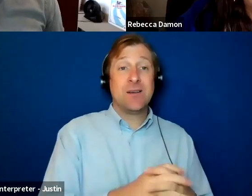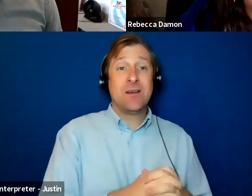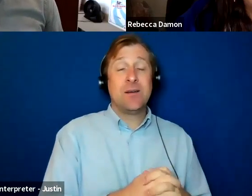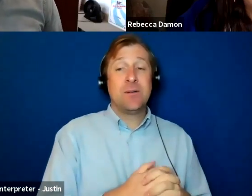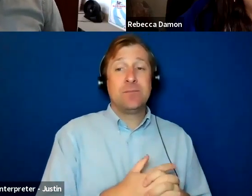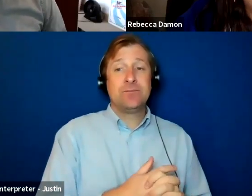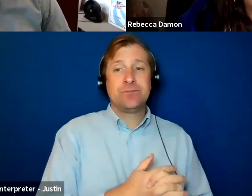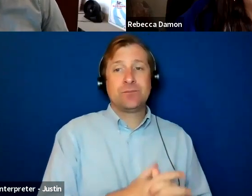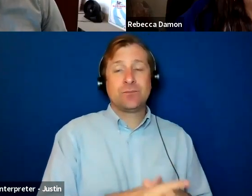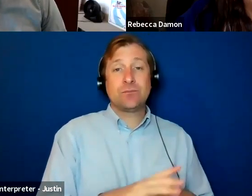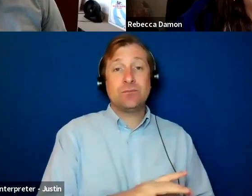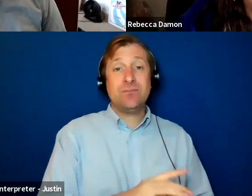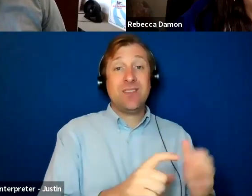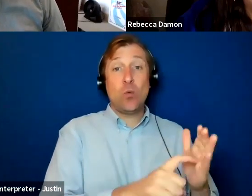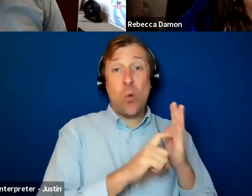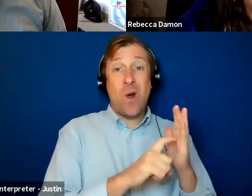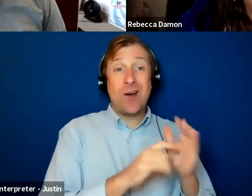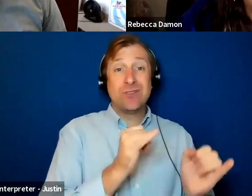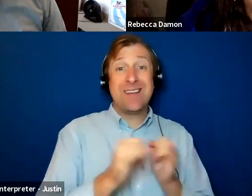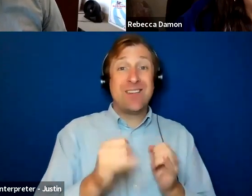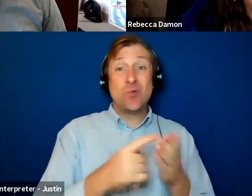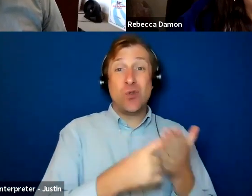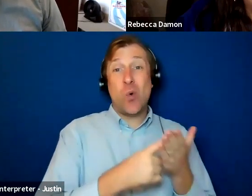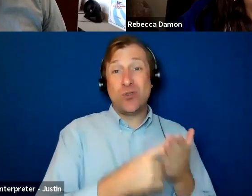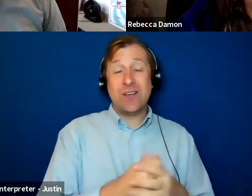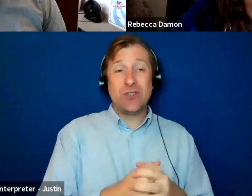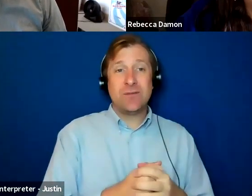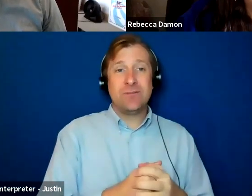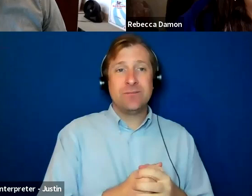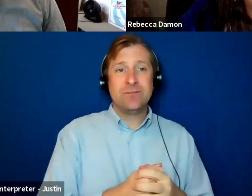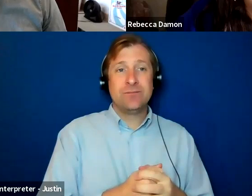I think it will require individual negotiation. The protocols, the Return to Work Agreement